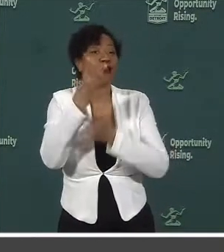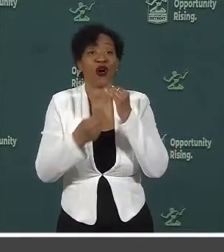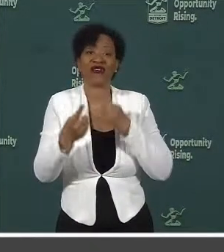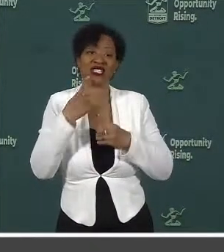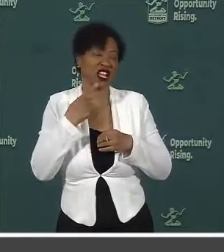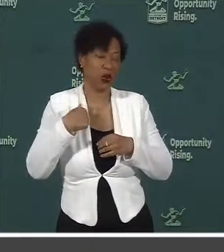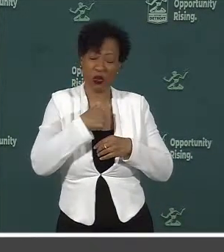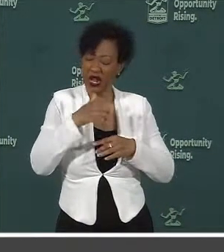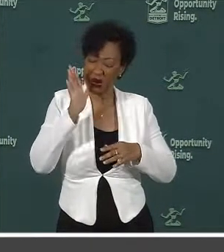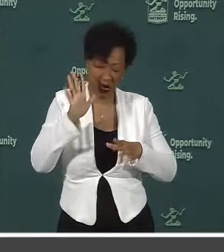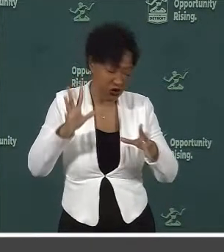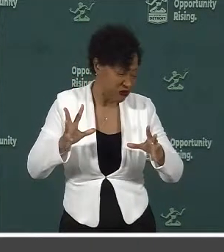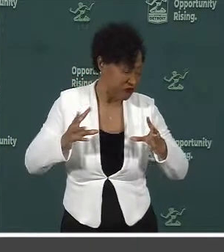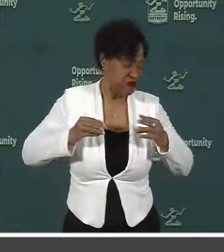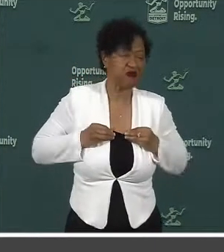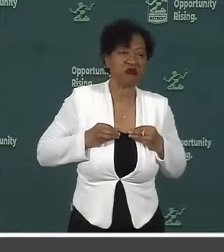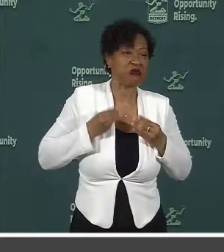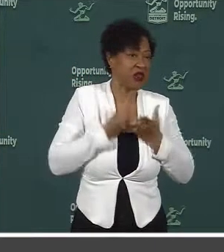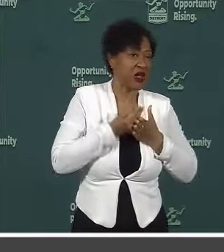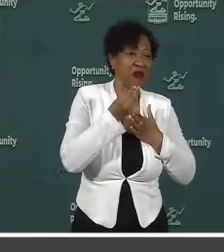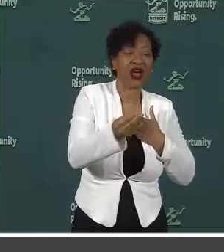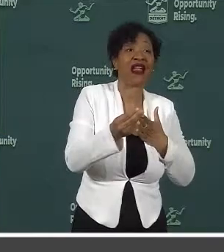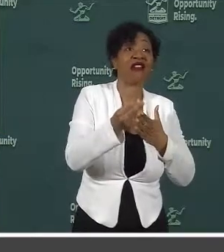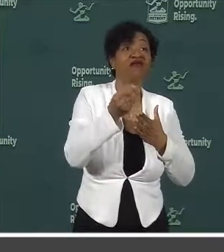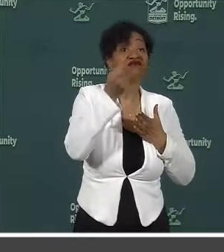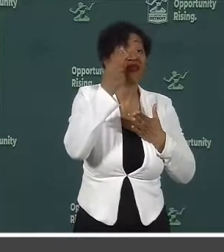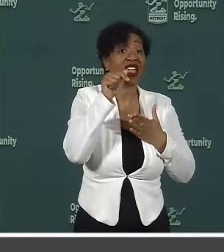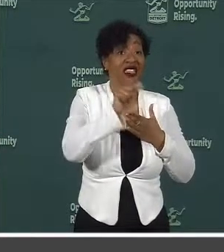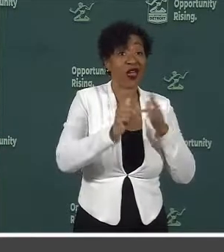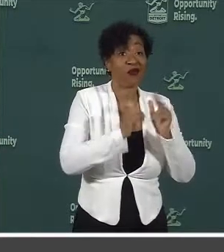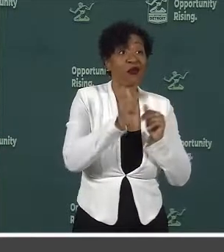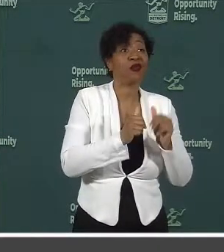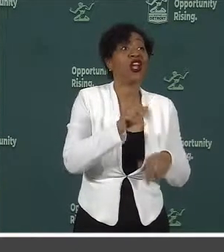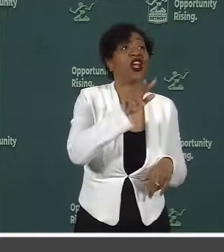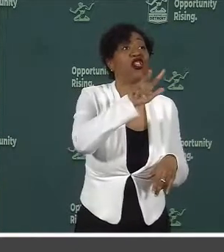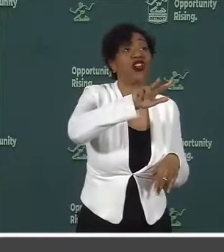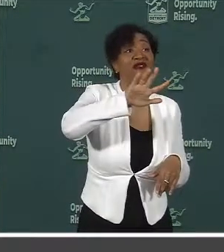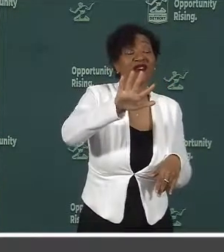TURN TO FOUR HUNDRED AND THIRTY FIVE APARTMENTS 20 PERCENT AFFORDABLE RIGHT DOWN THE